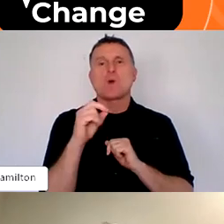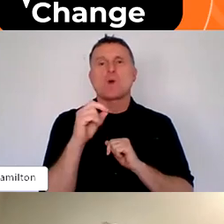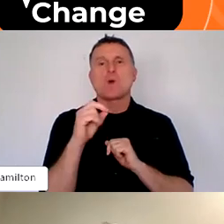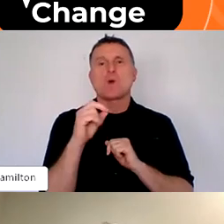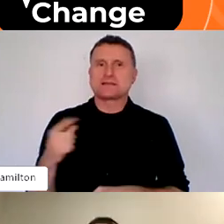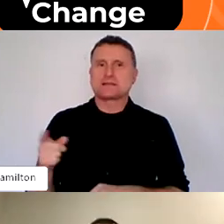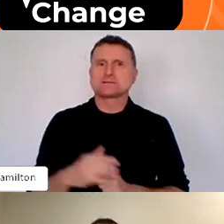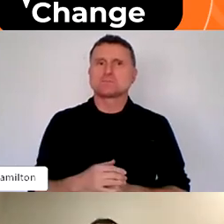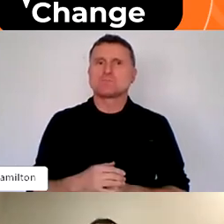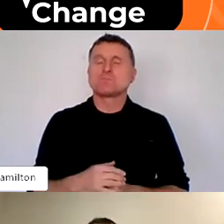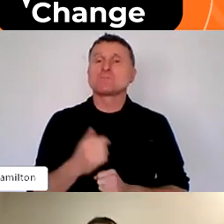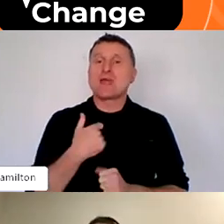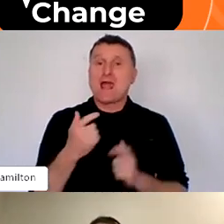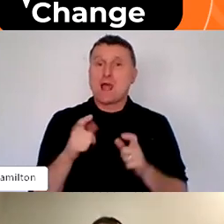have high and complex support needs. So for context, our team have approximately